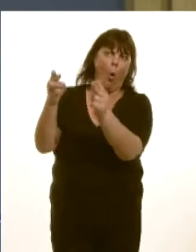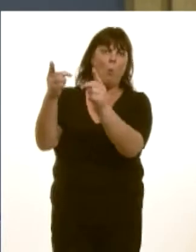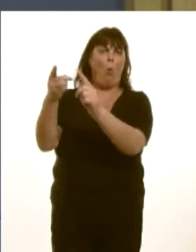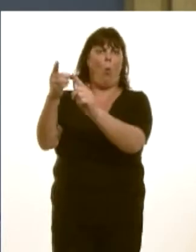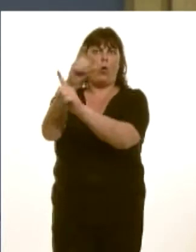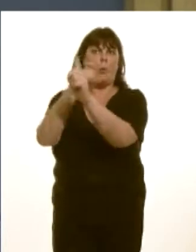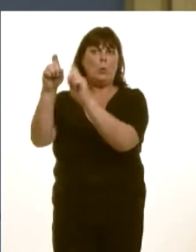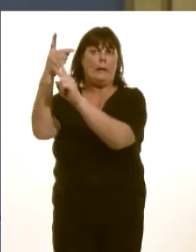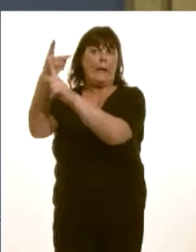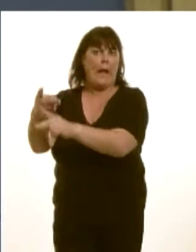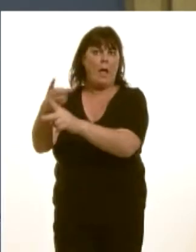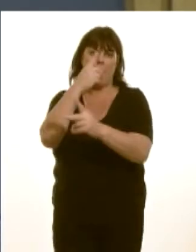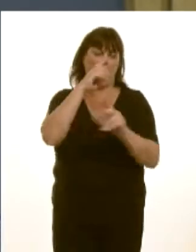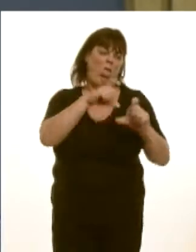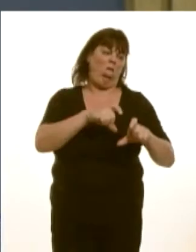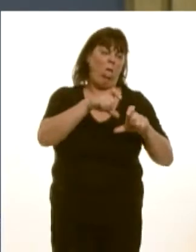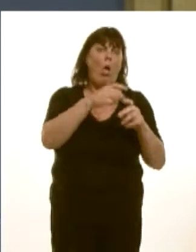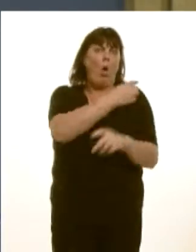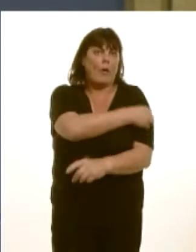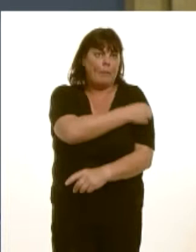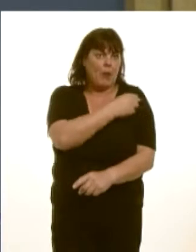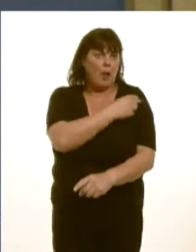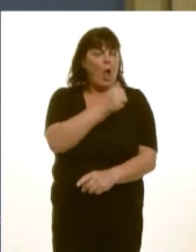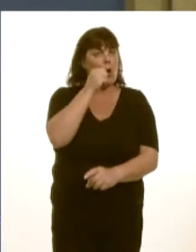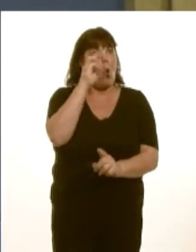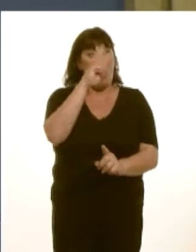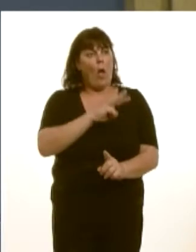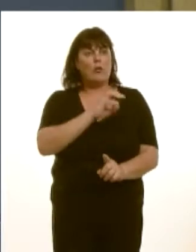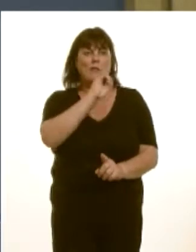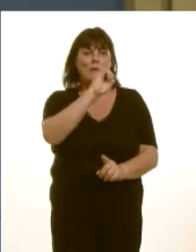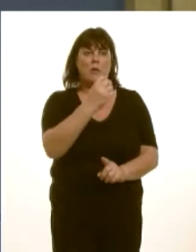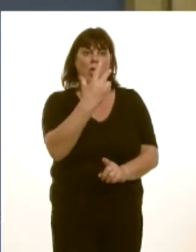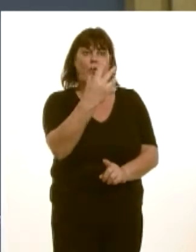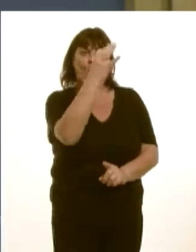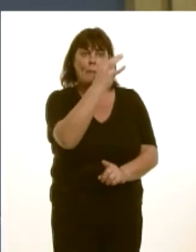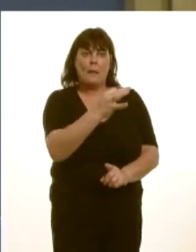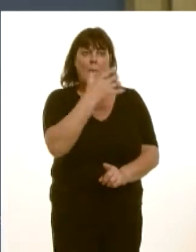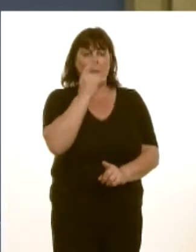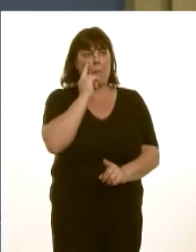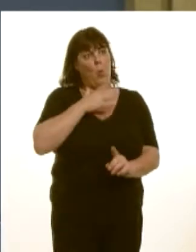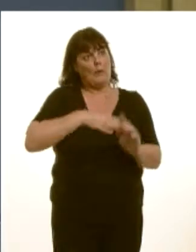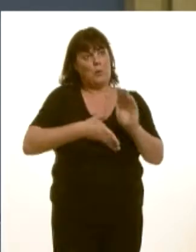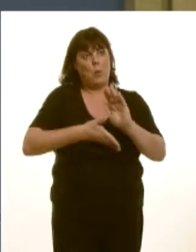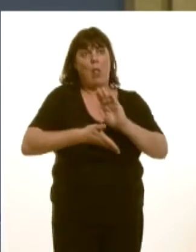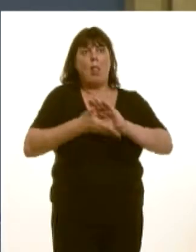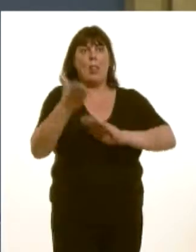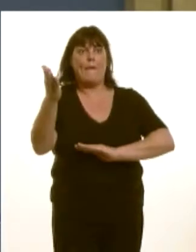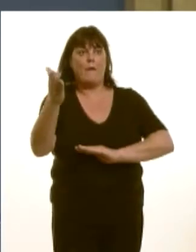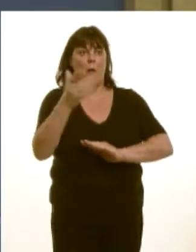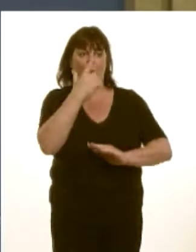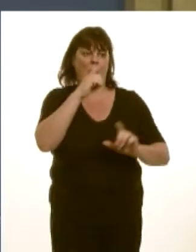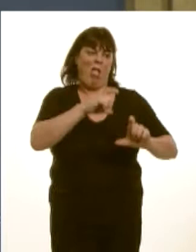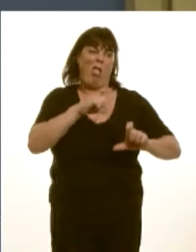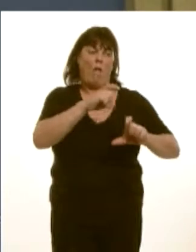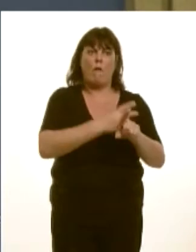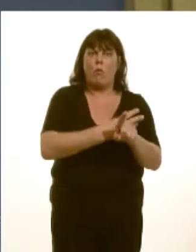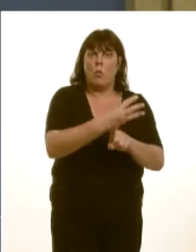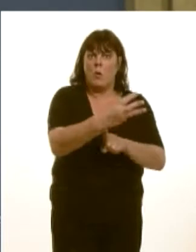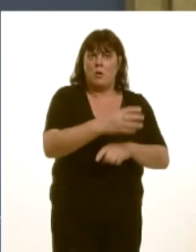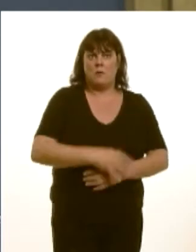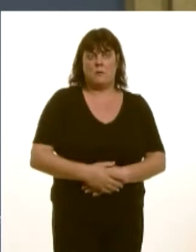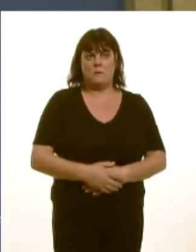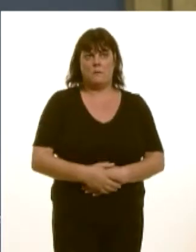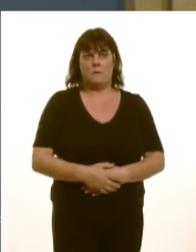The Welsh average saw 63% of patients waiting to leave hospital delayed by three weeks.